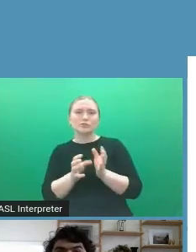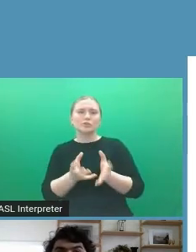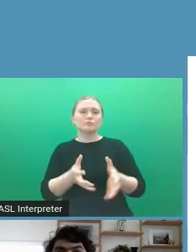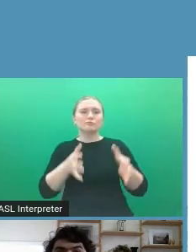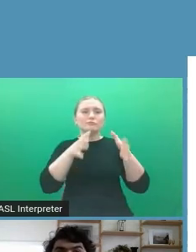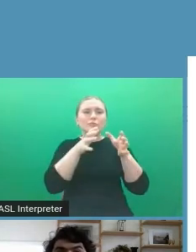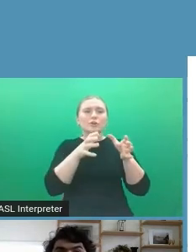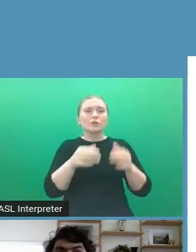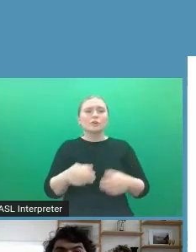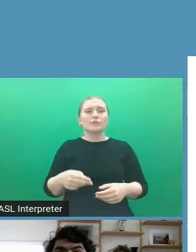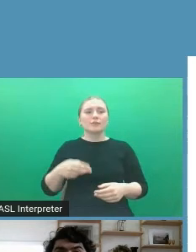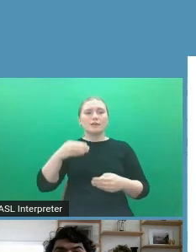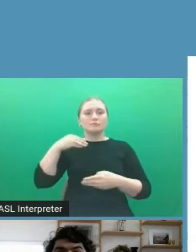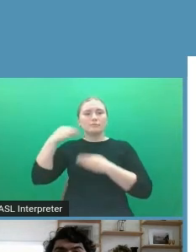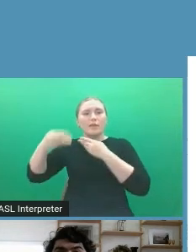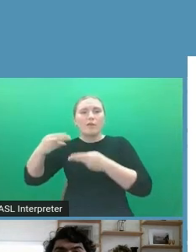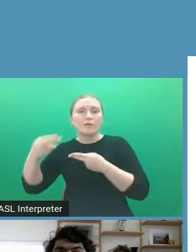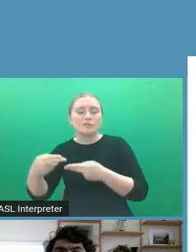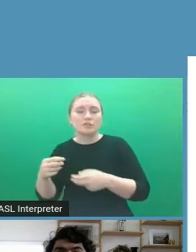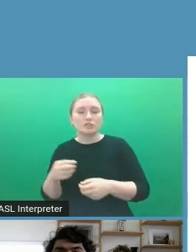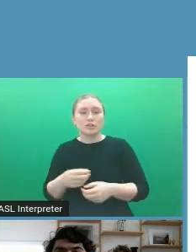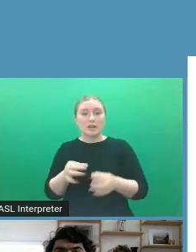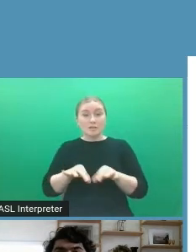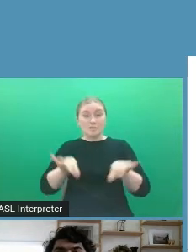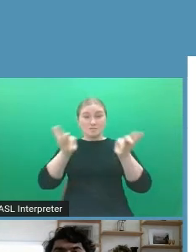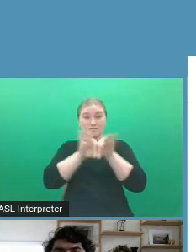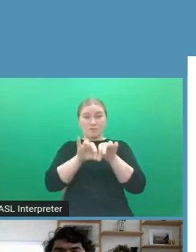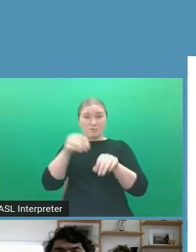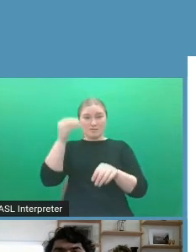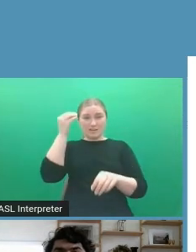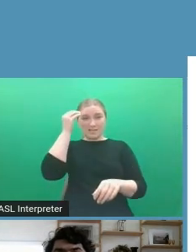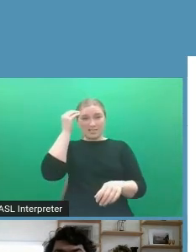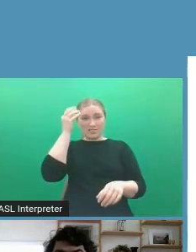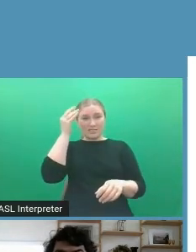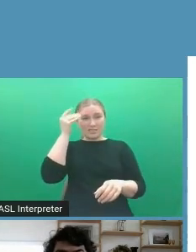We really want to think about this ethos and the idea of like what are we collecting,